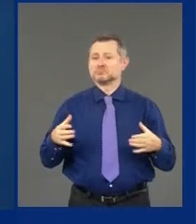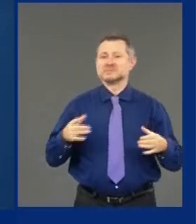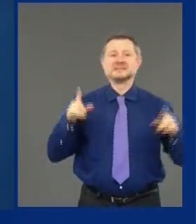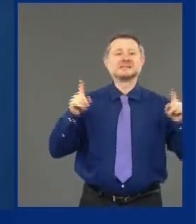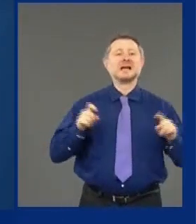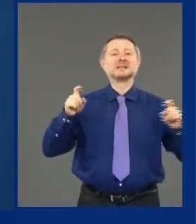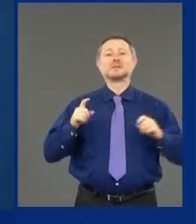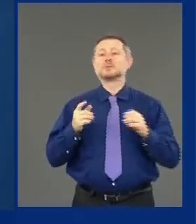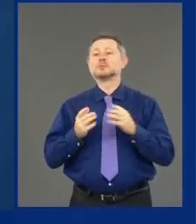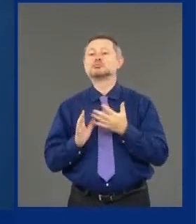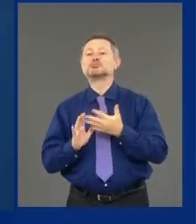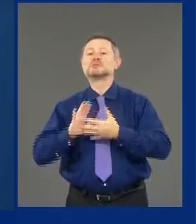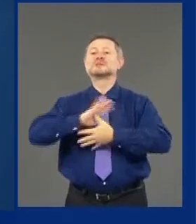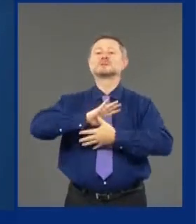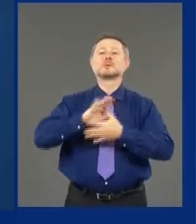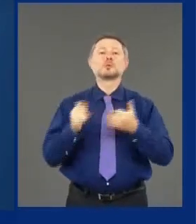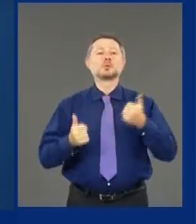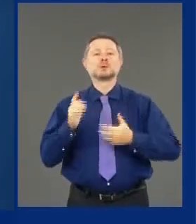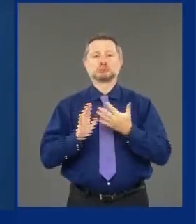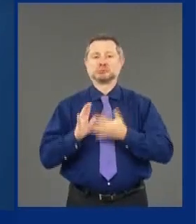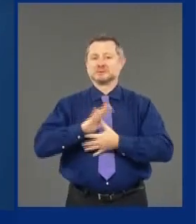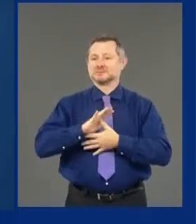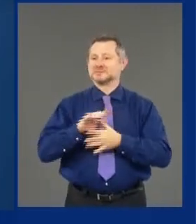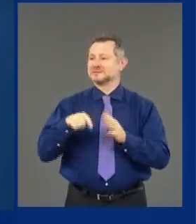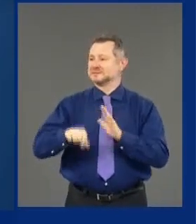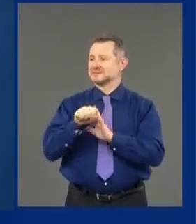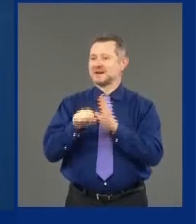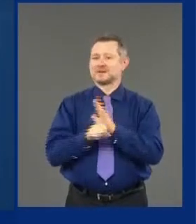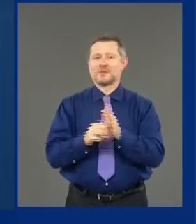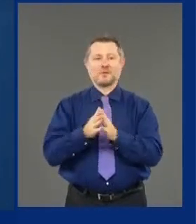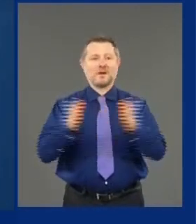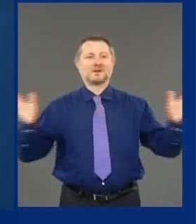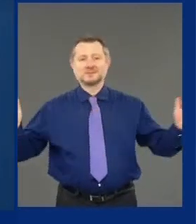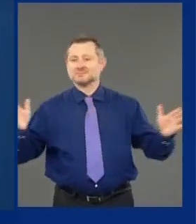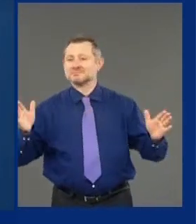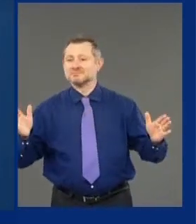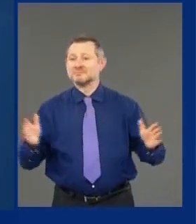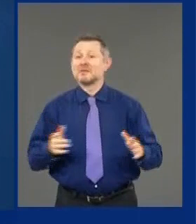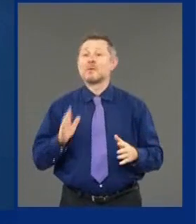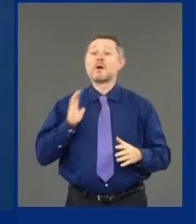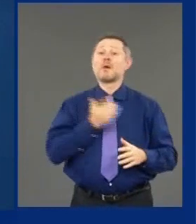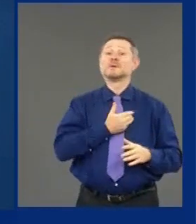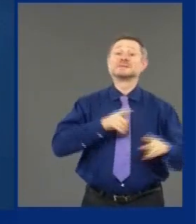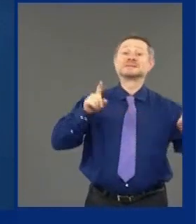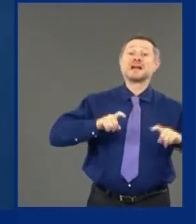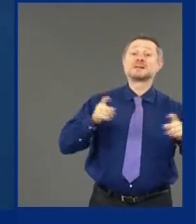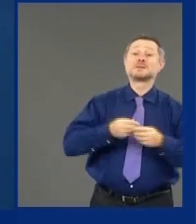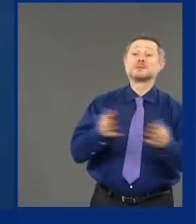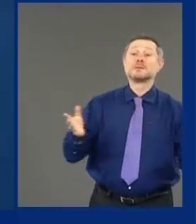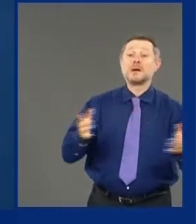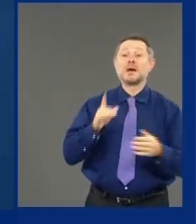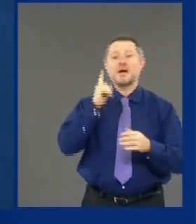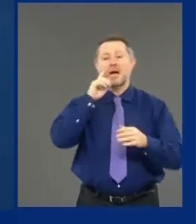THEY NEVER EXISTED BEFORE. IT WAS HARD BUT WE DID IT. WE ARE NOW EXPANDING OUR TESTING